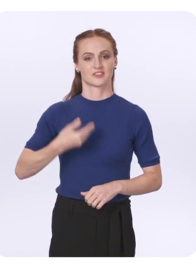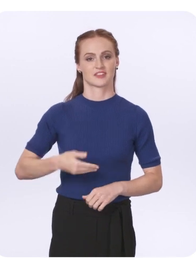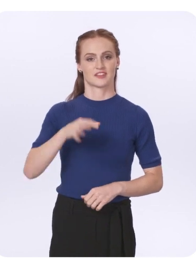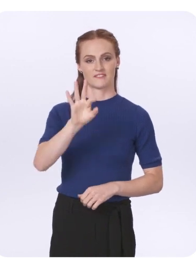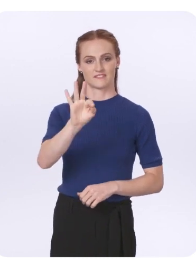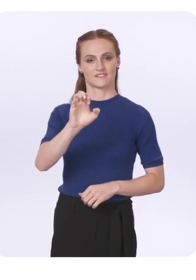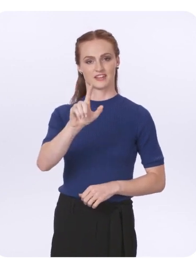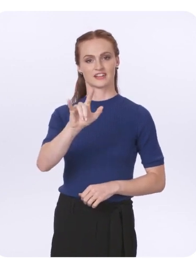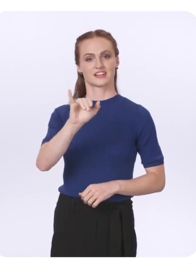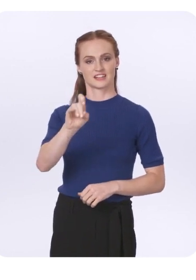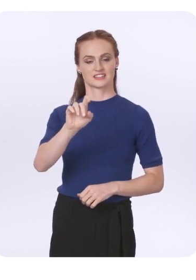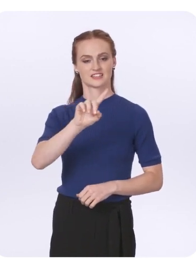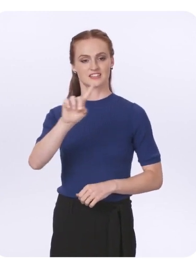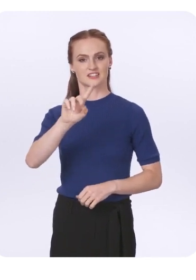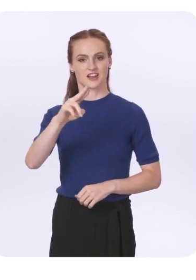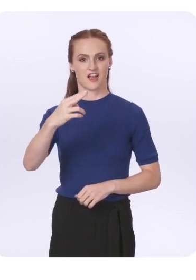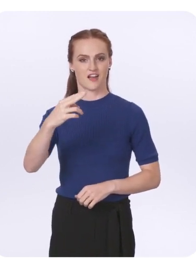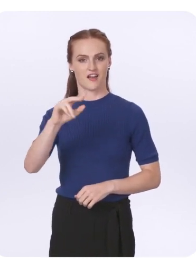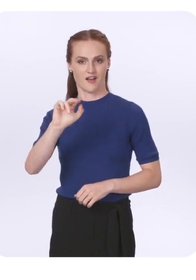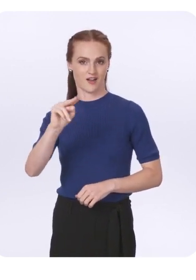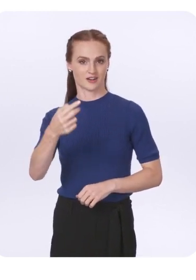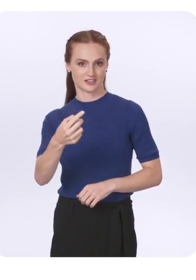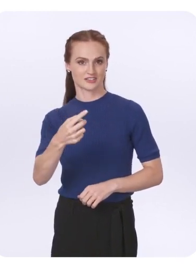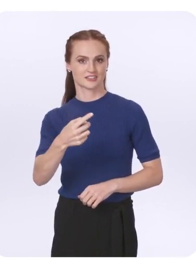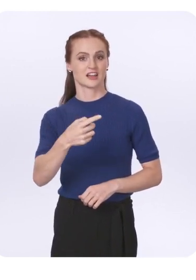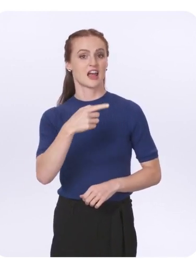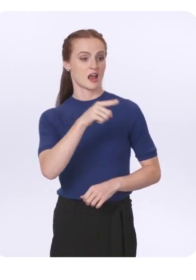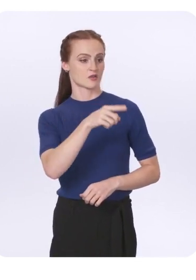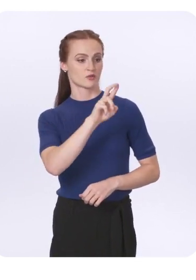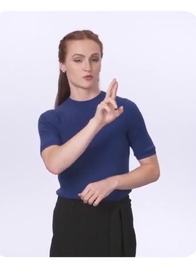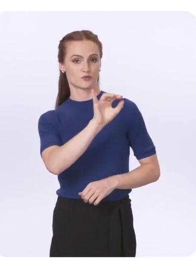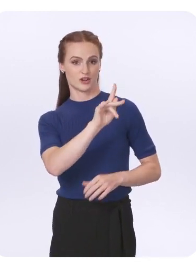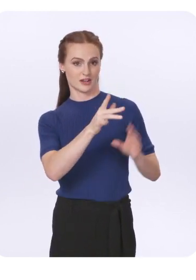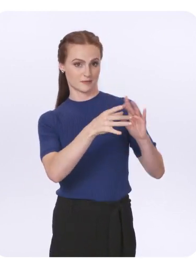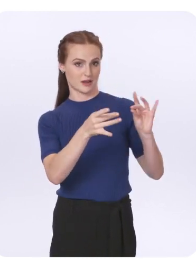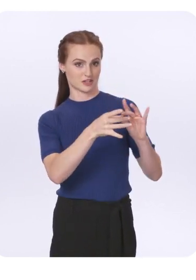I’ll be delving into the array of developer resources we’ve created.